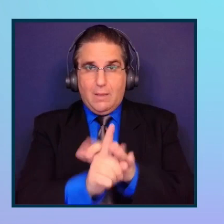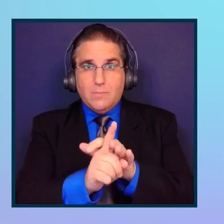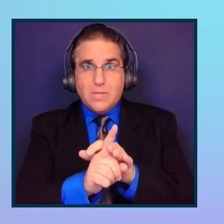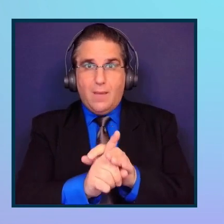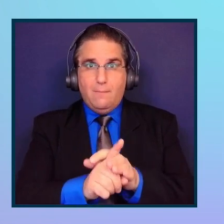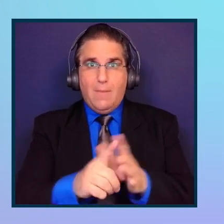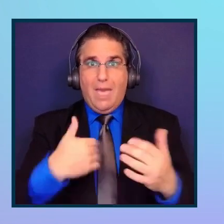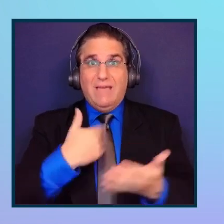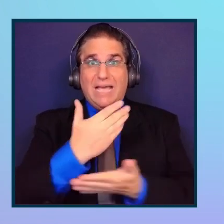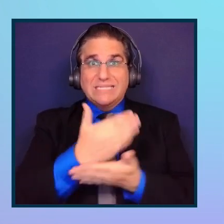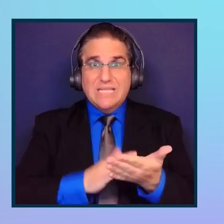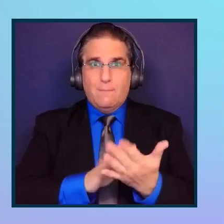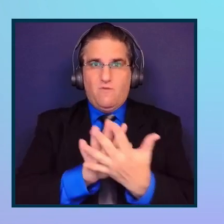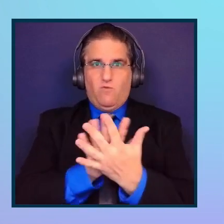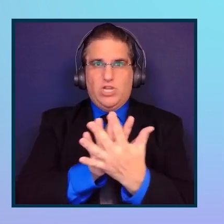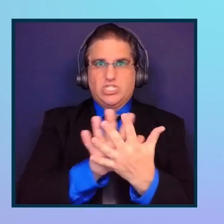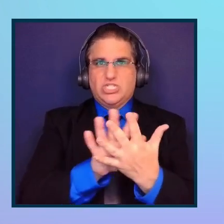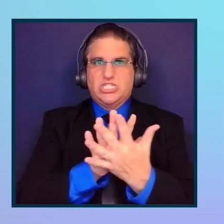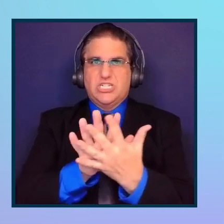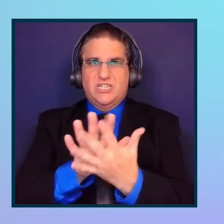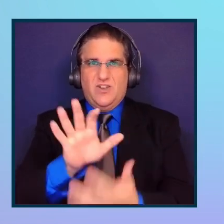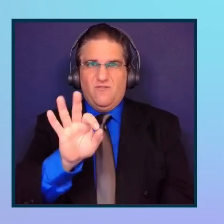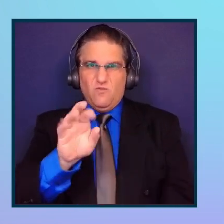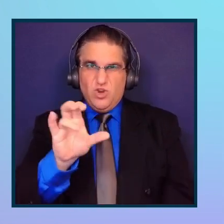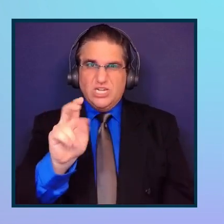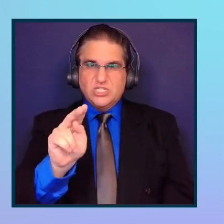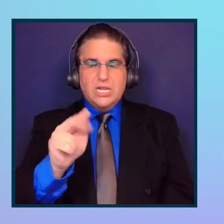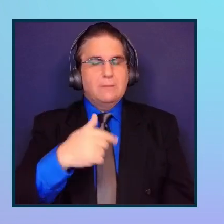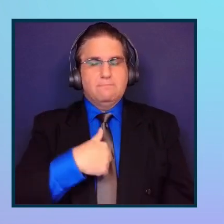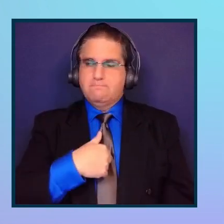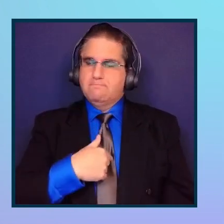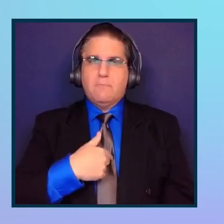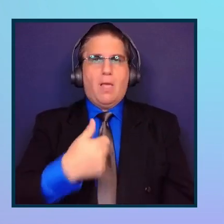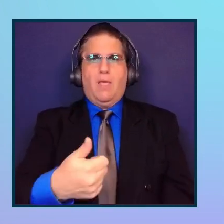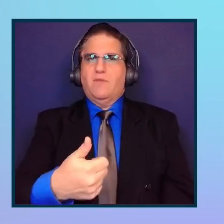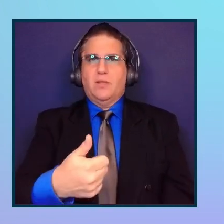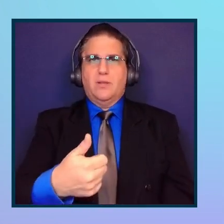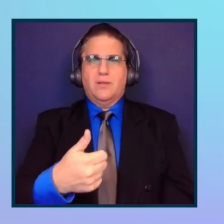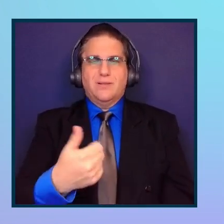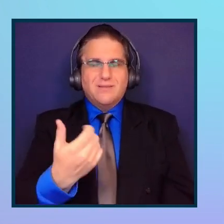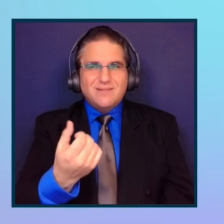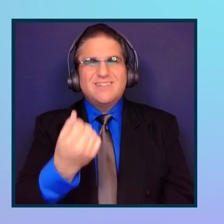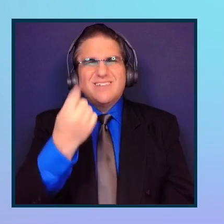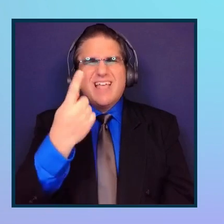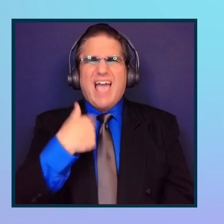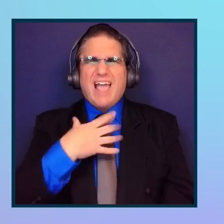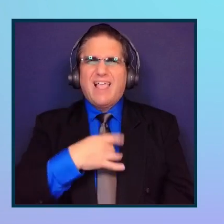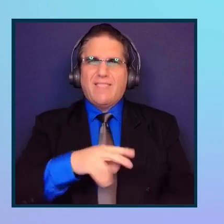The reason that I created the disability dongle hashtag, was I was essentially using